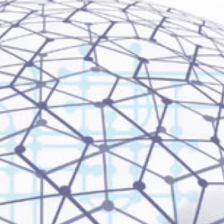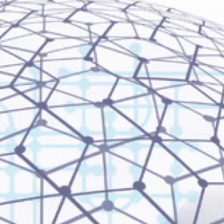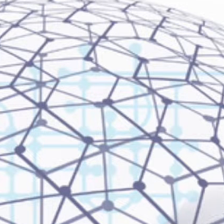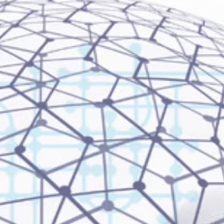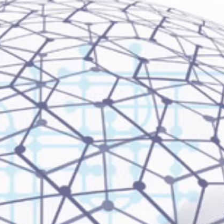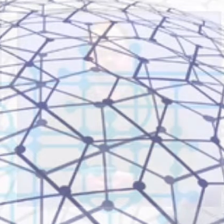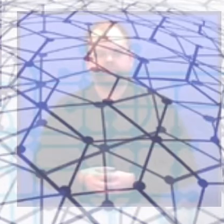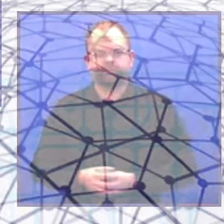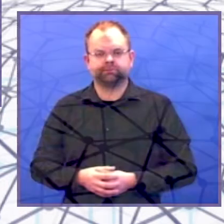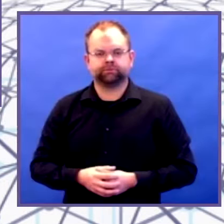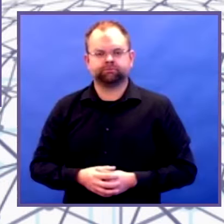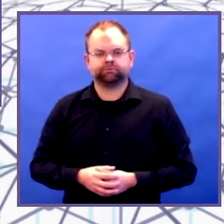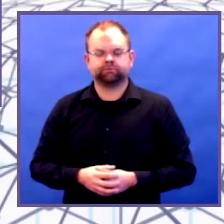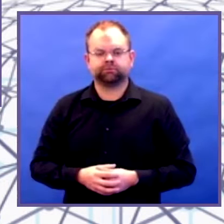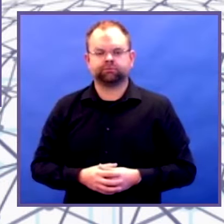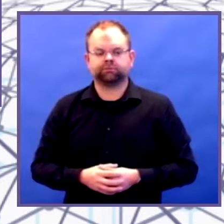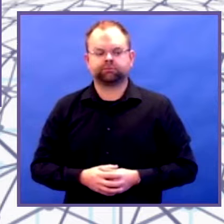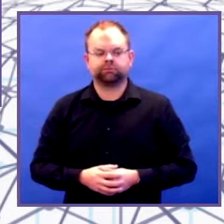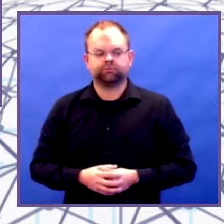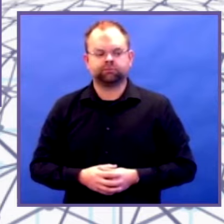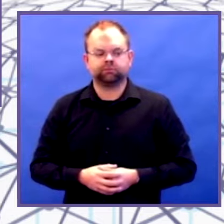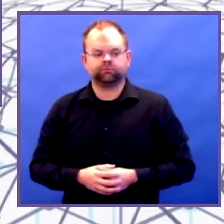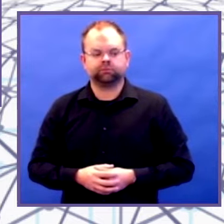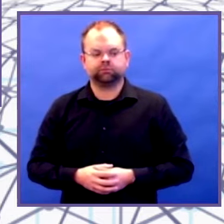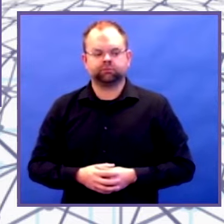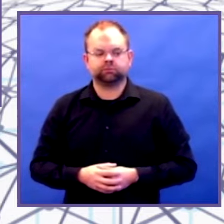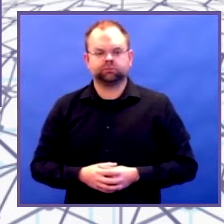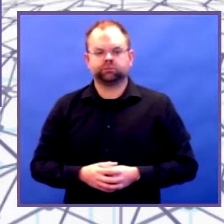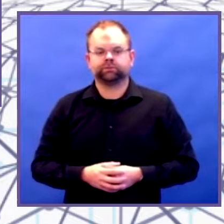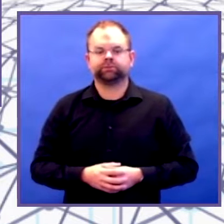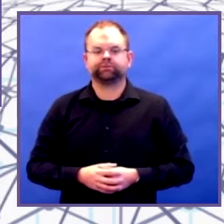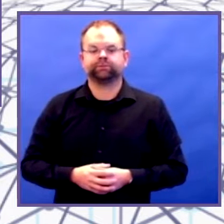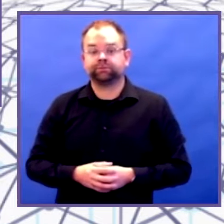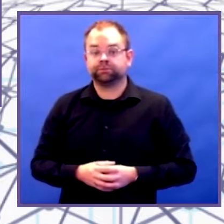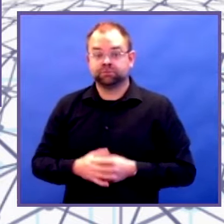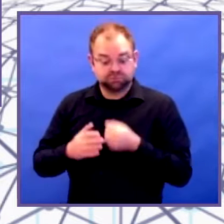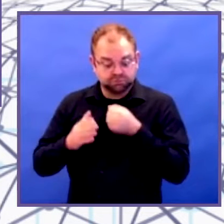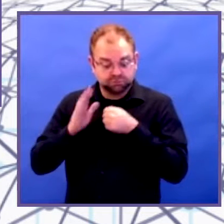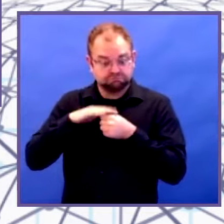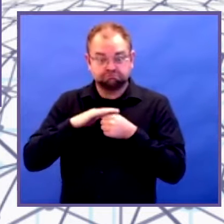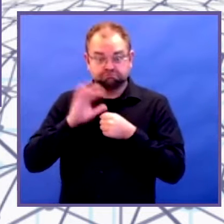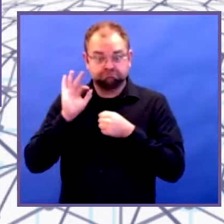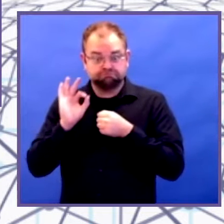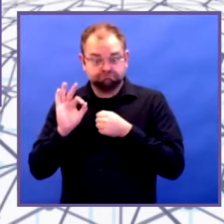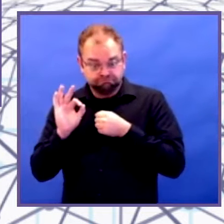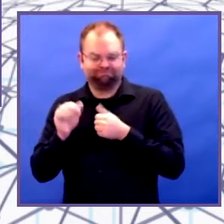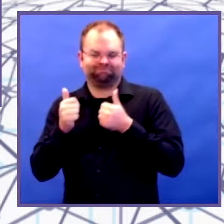Did you actually say who I am? I didn't hear that. Oh, right, okay, fine. So I shall introduce myself.